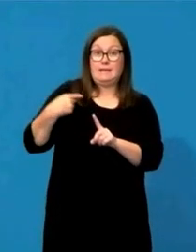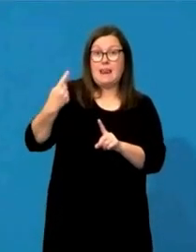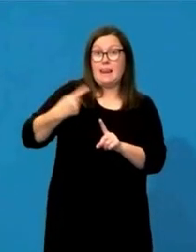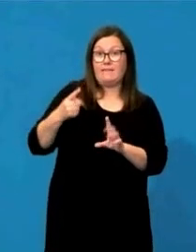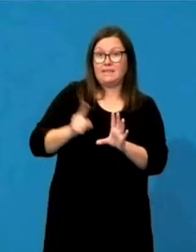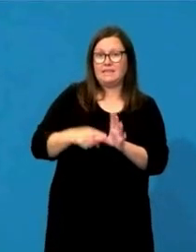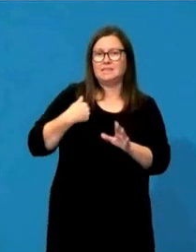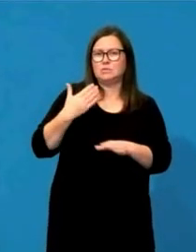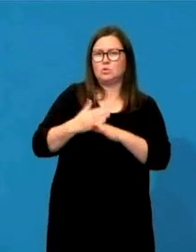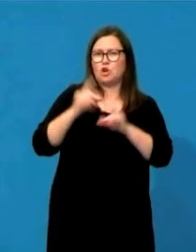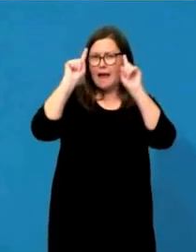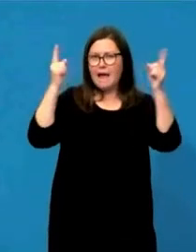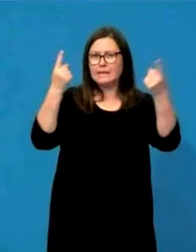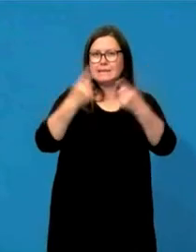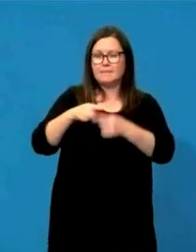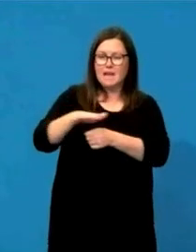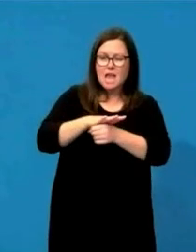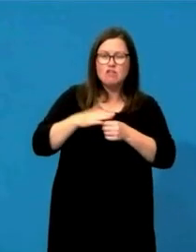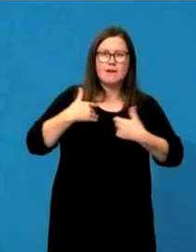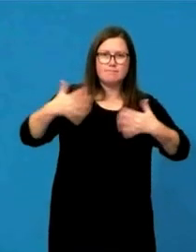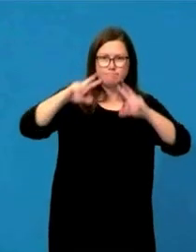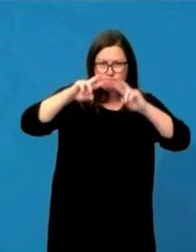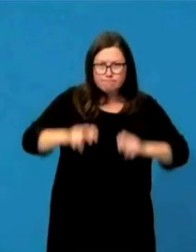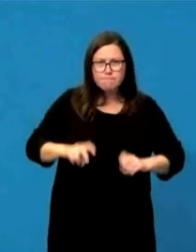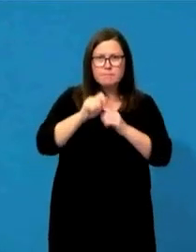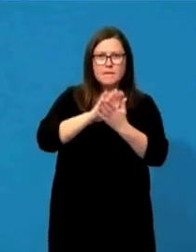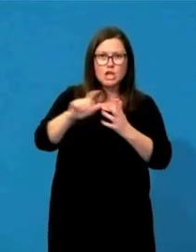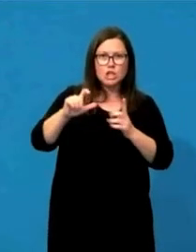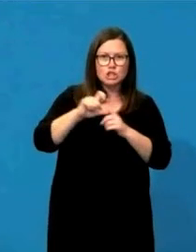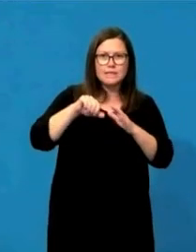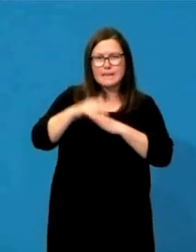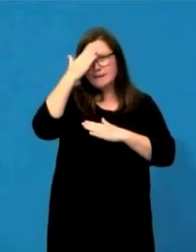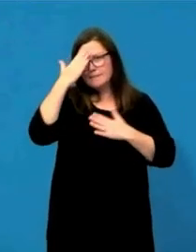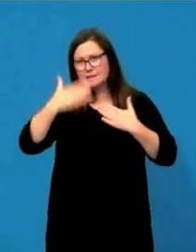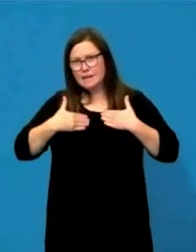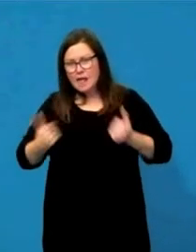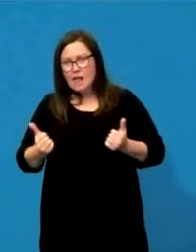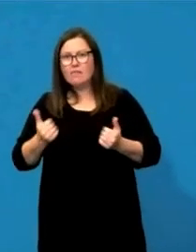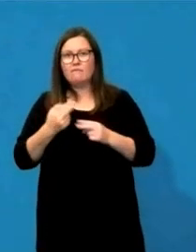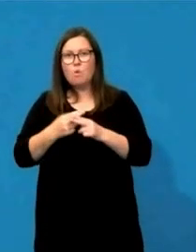So I did my PhD in mental health in people with developmental disabilities, and then I